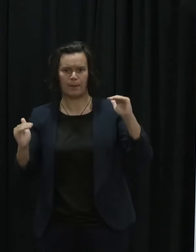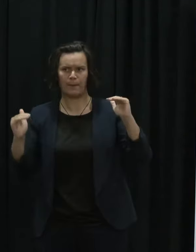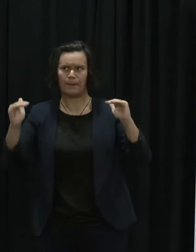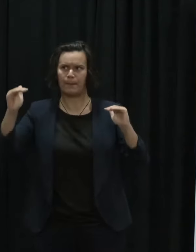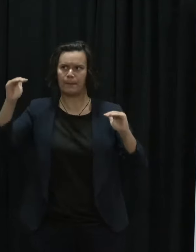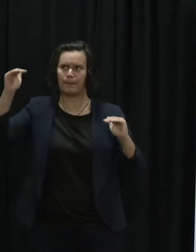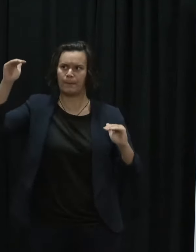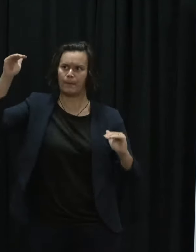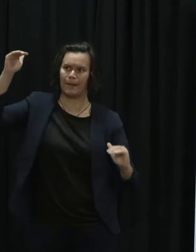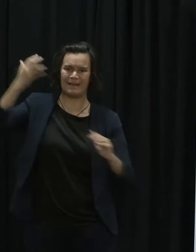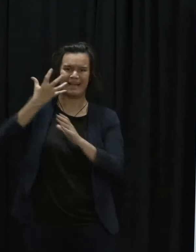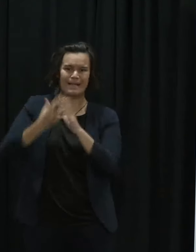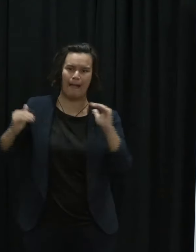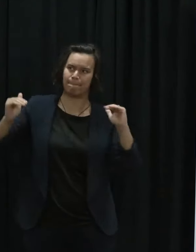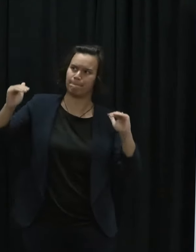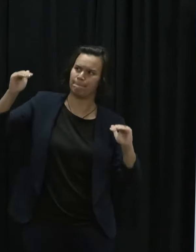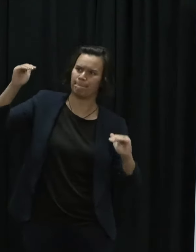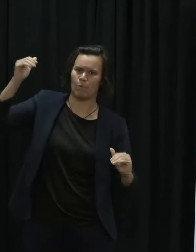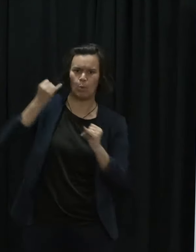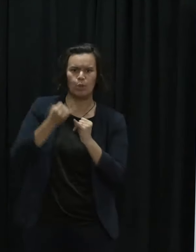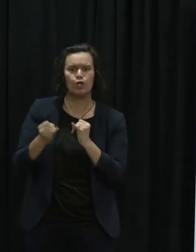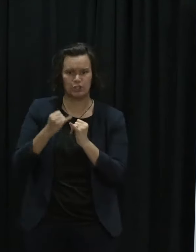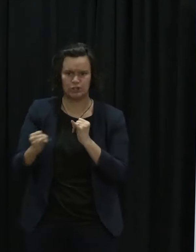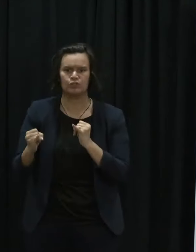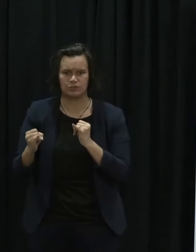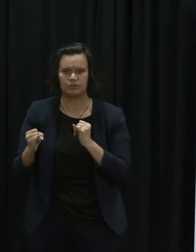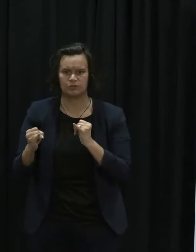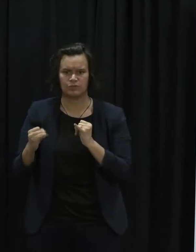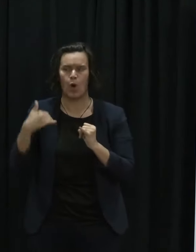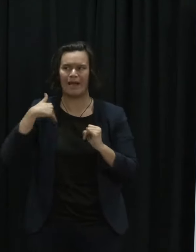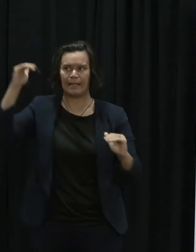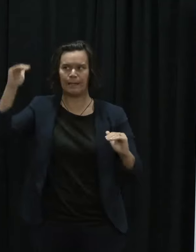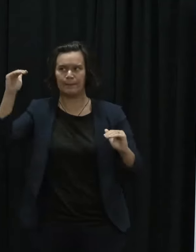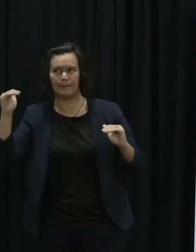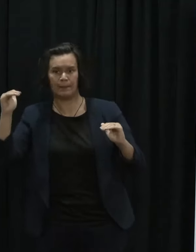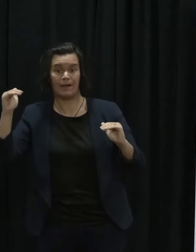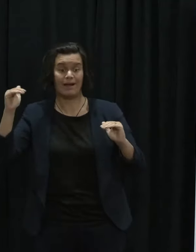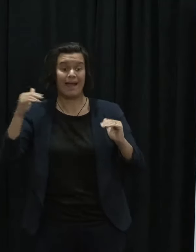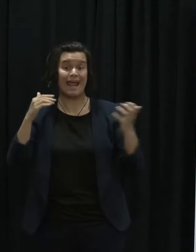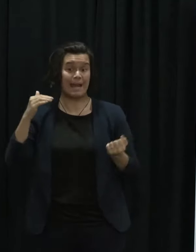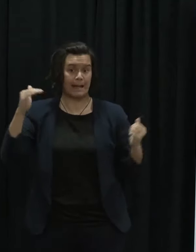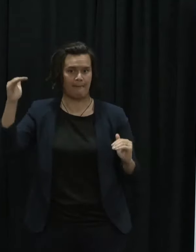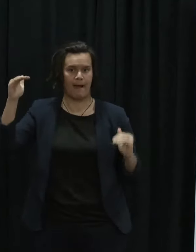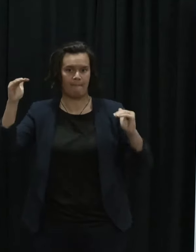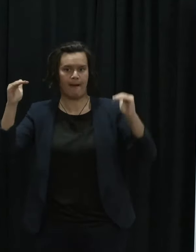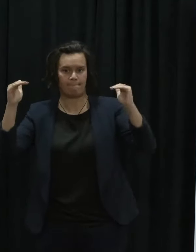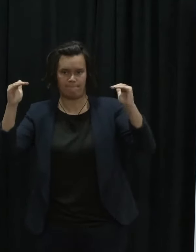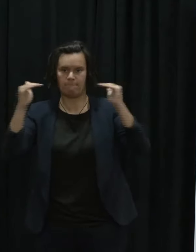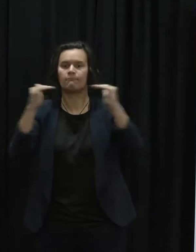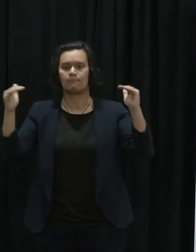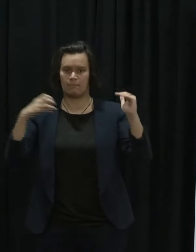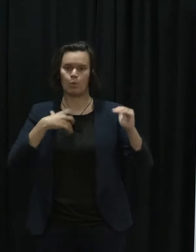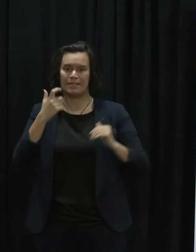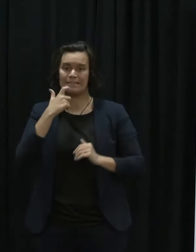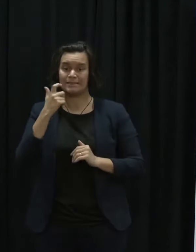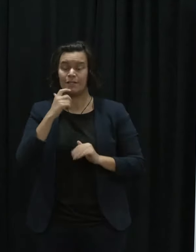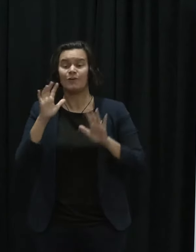years that increase growth. So we need to things.